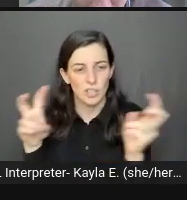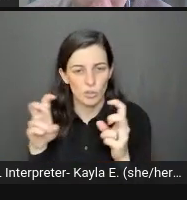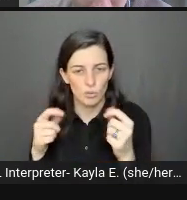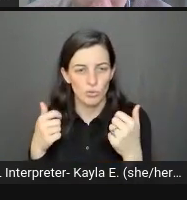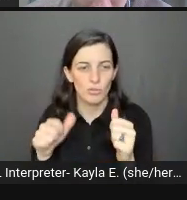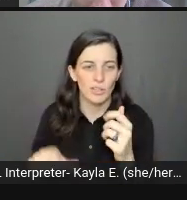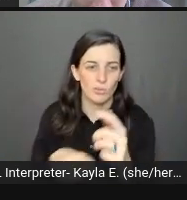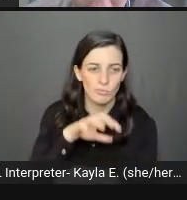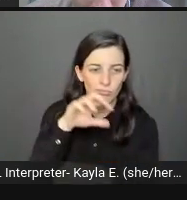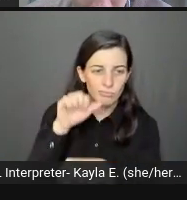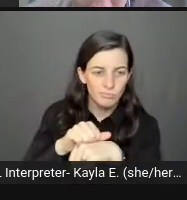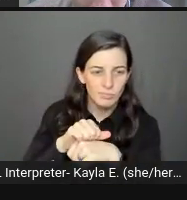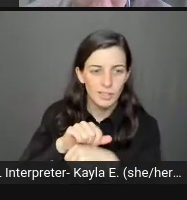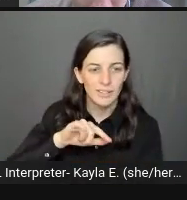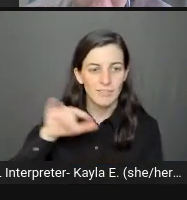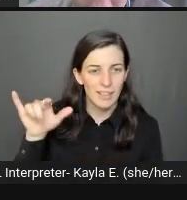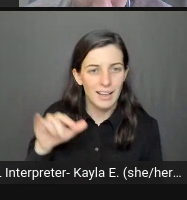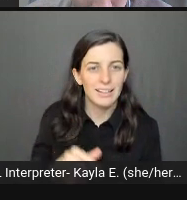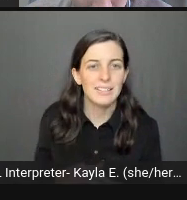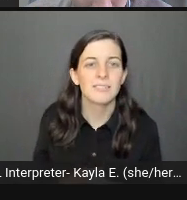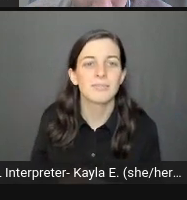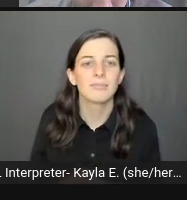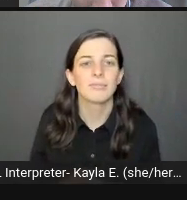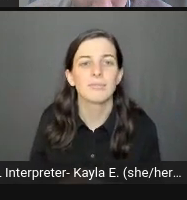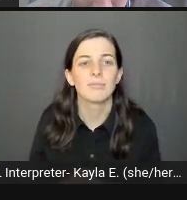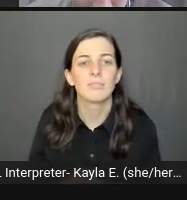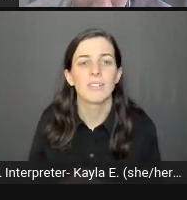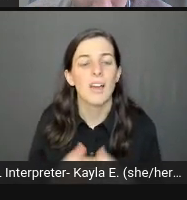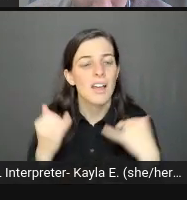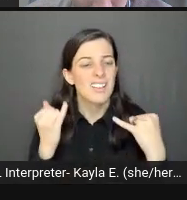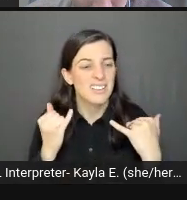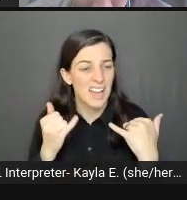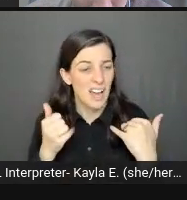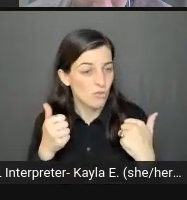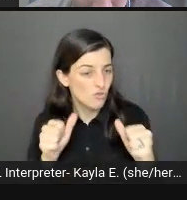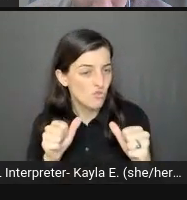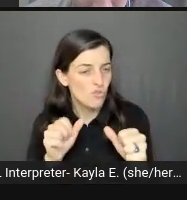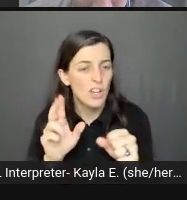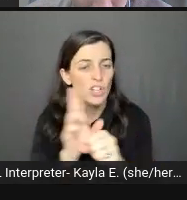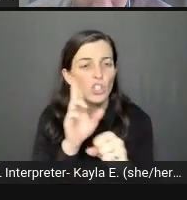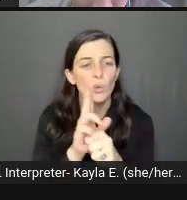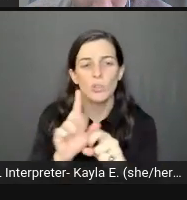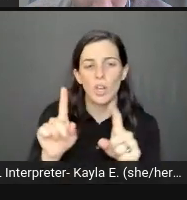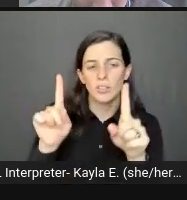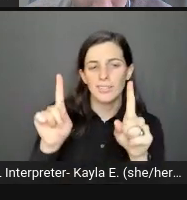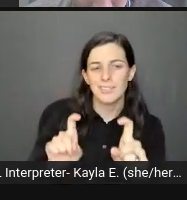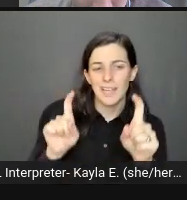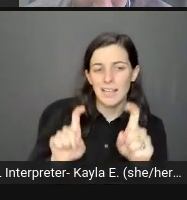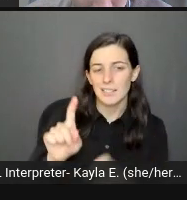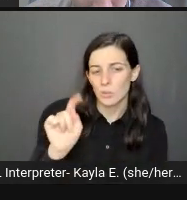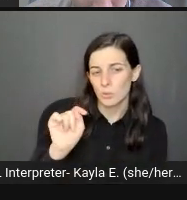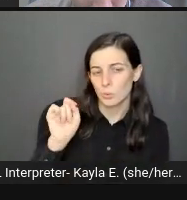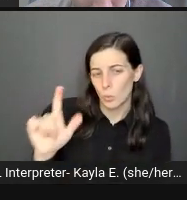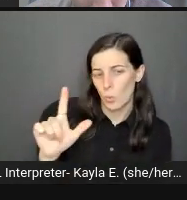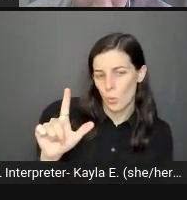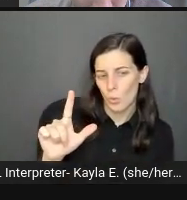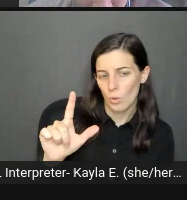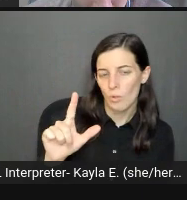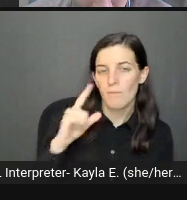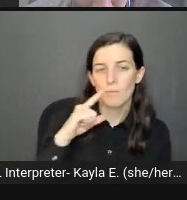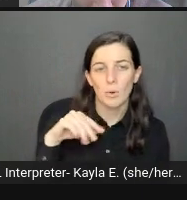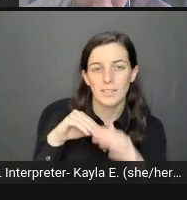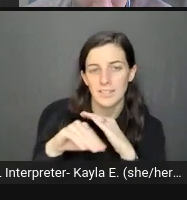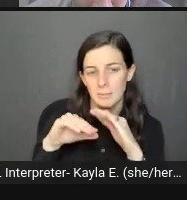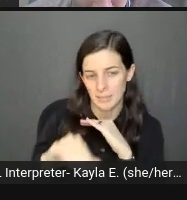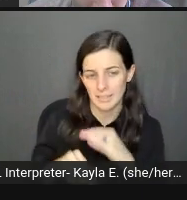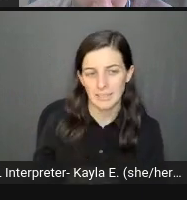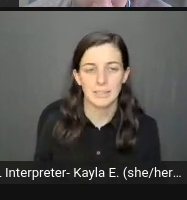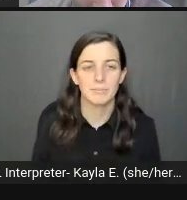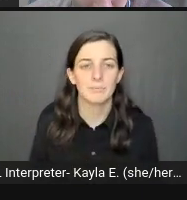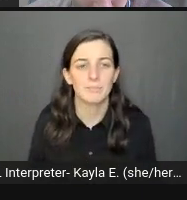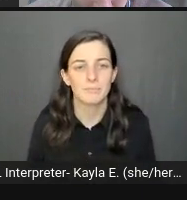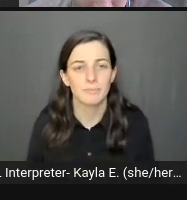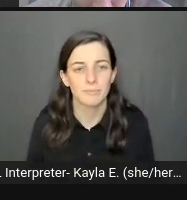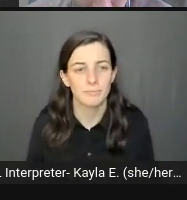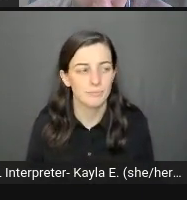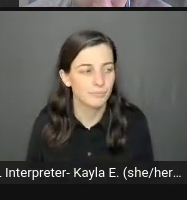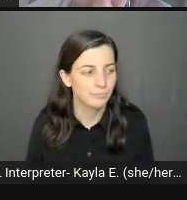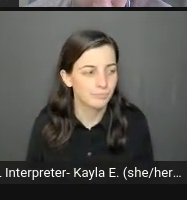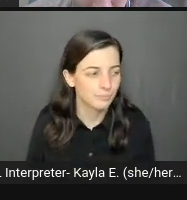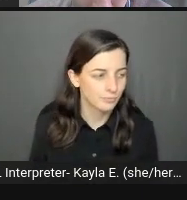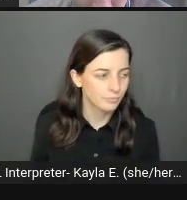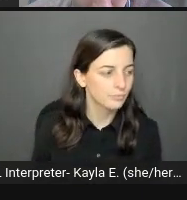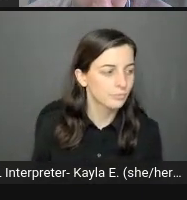Now let's use a common accessibility test tool such as Wave.